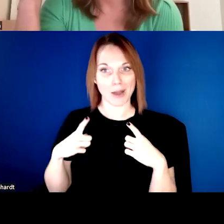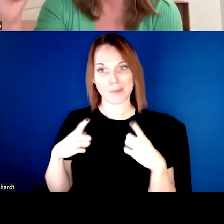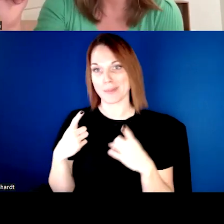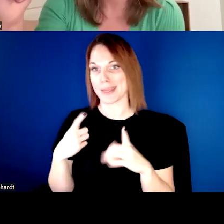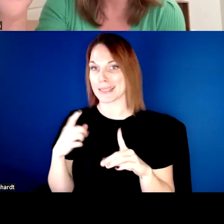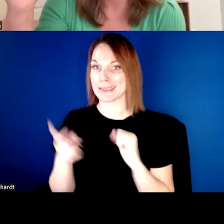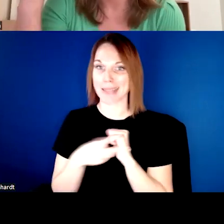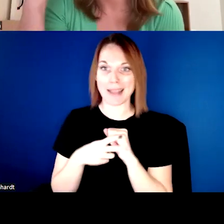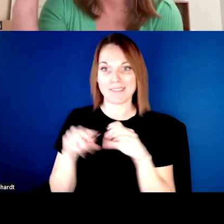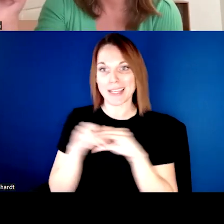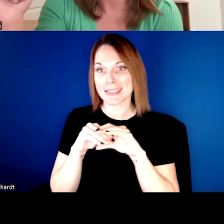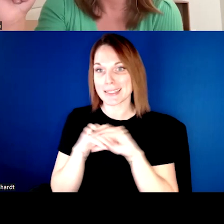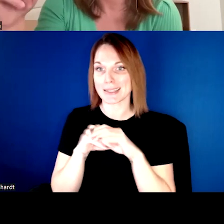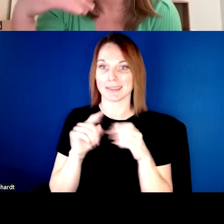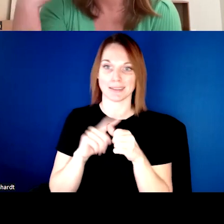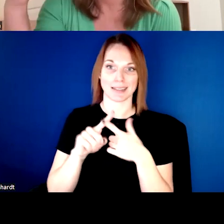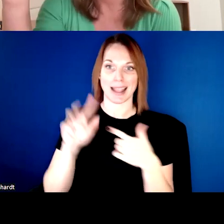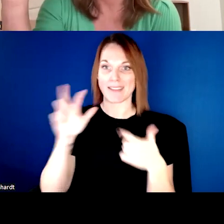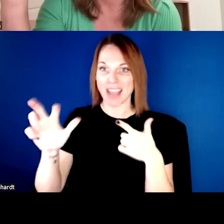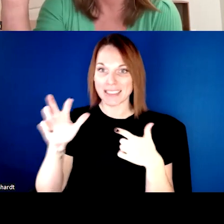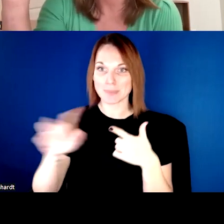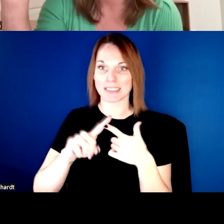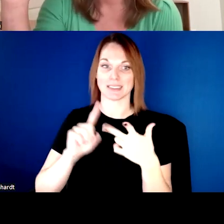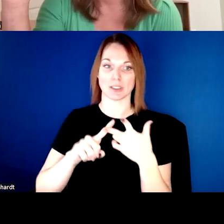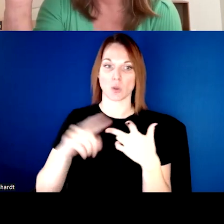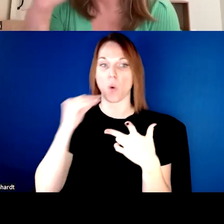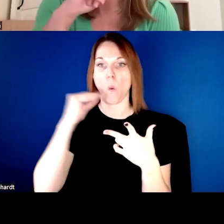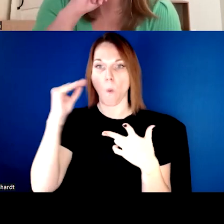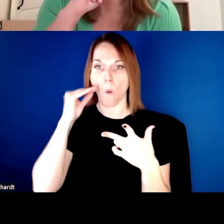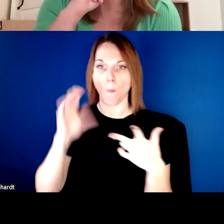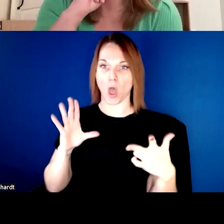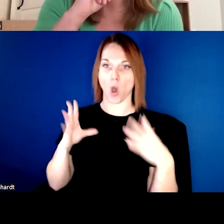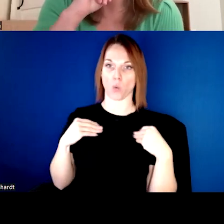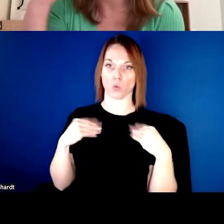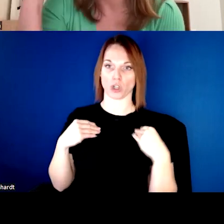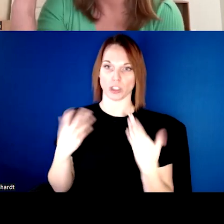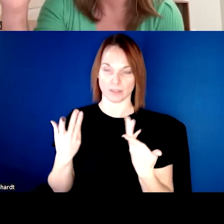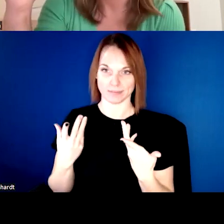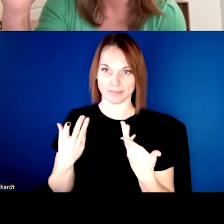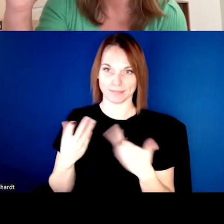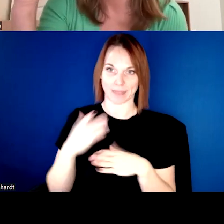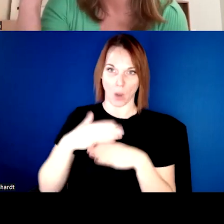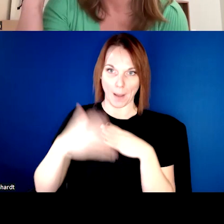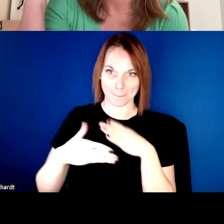investment or home ownership outcomes, so people are not investing more, they don't